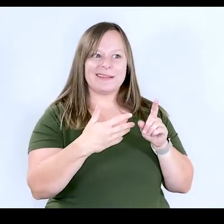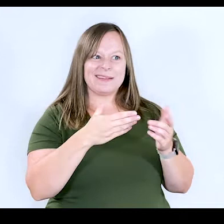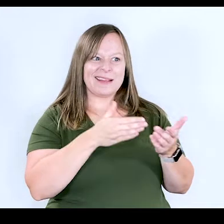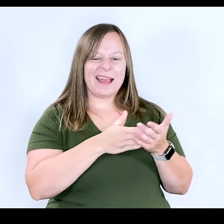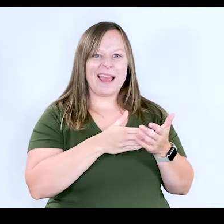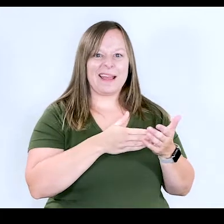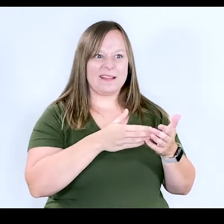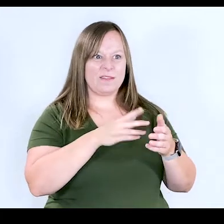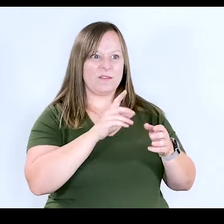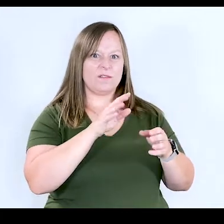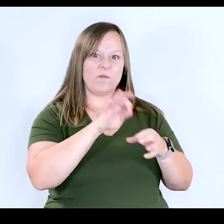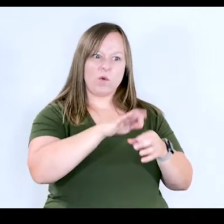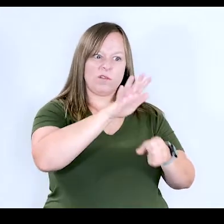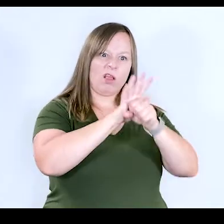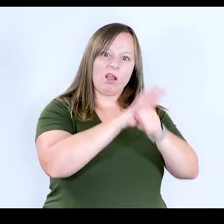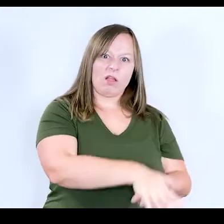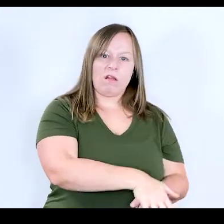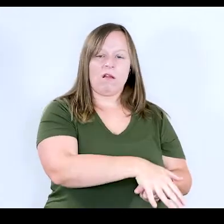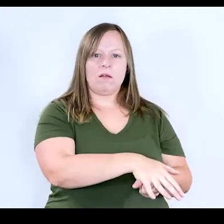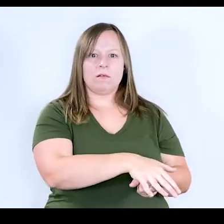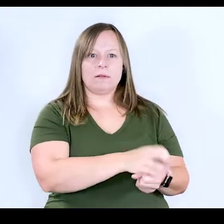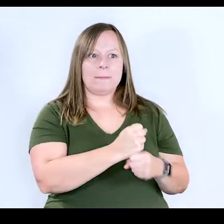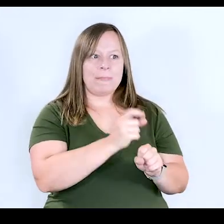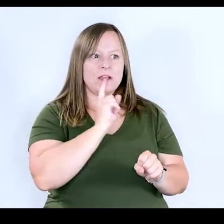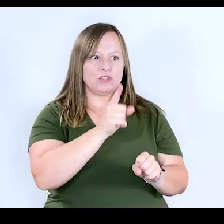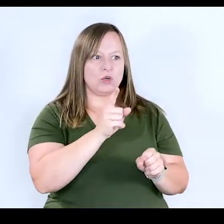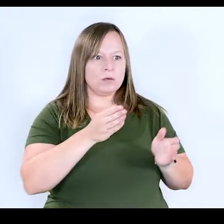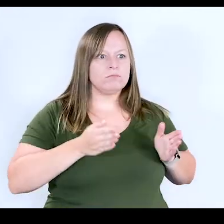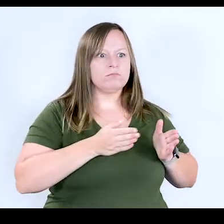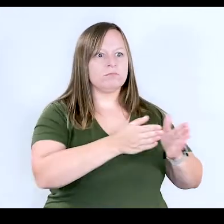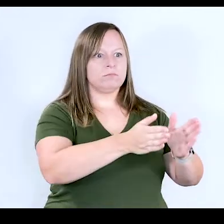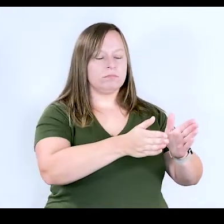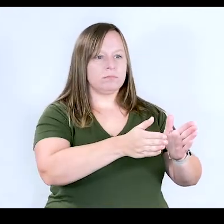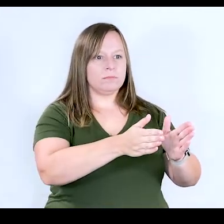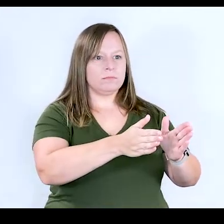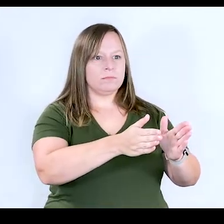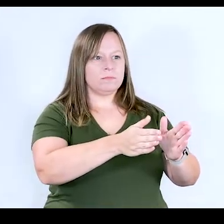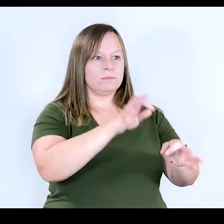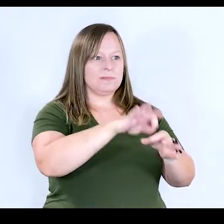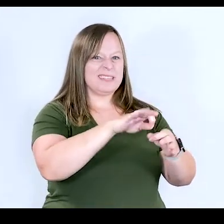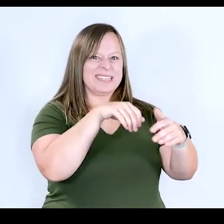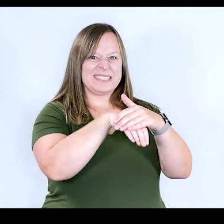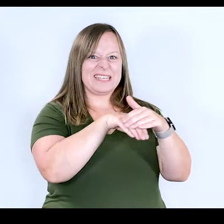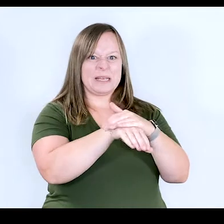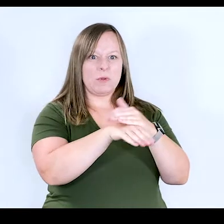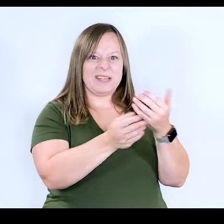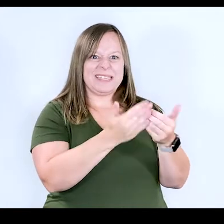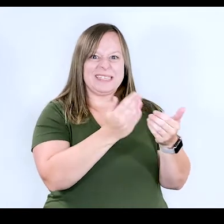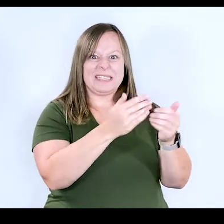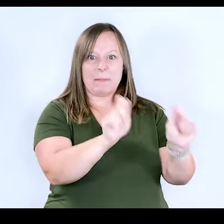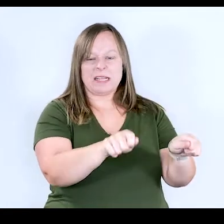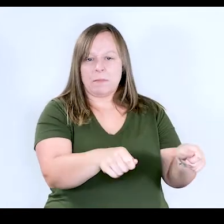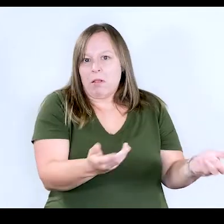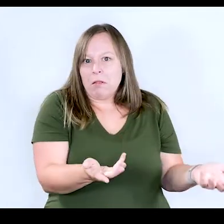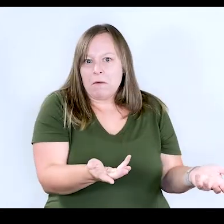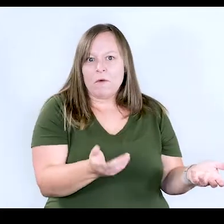against voter suppression is to make the pathways to voting as accessible and as easy as possible